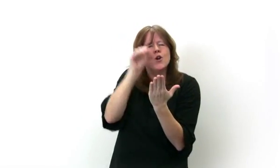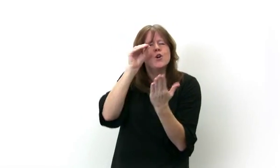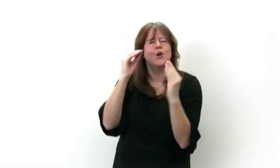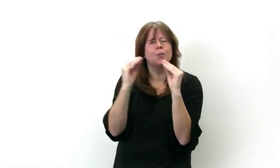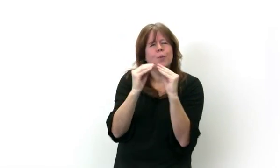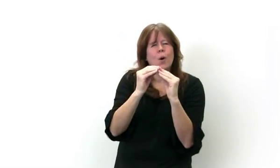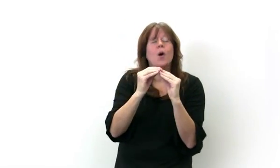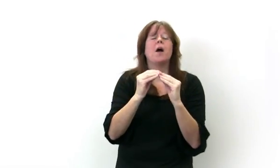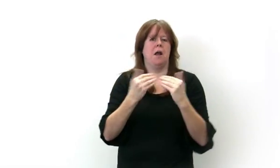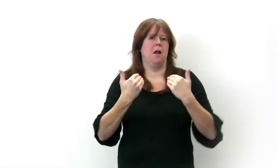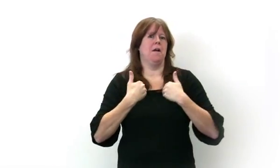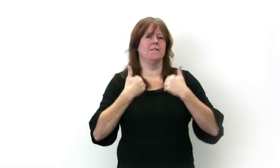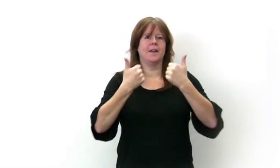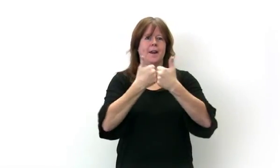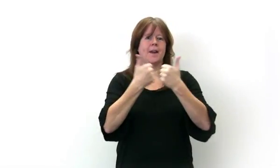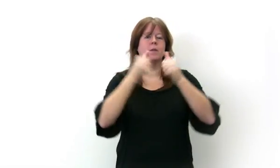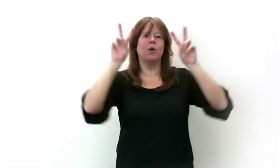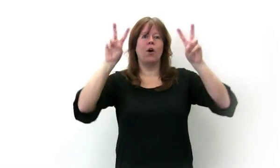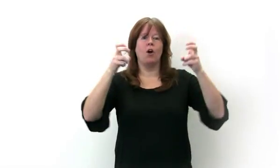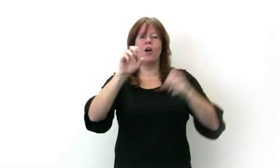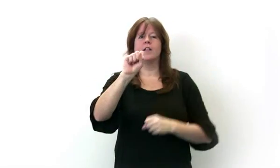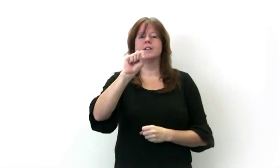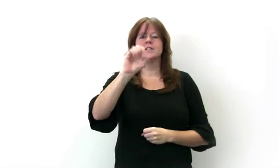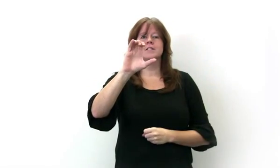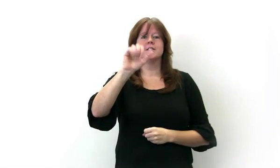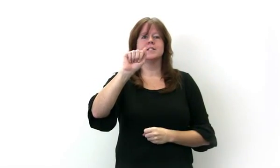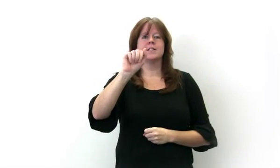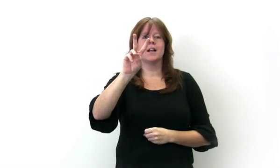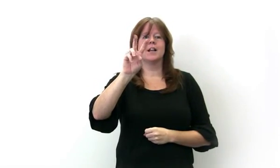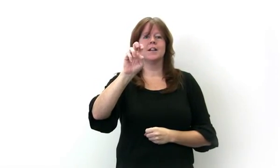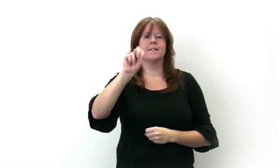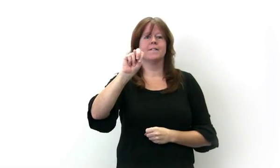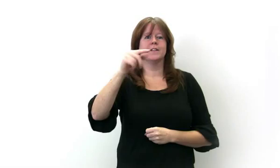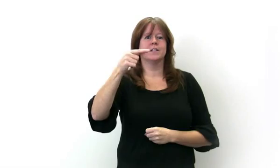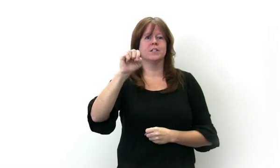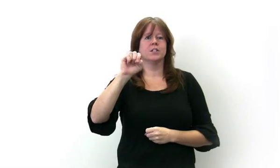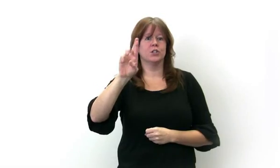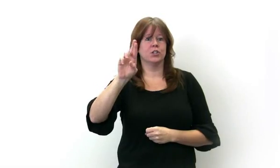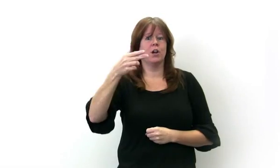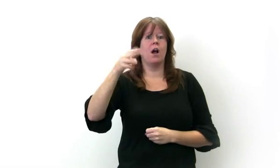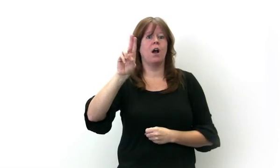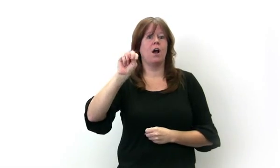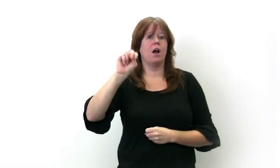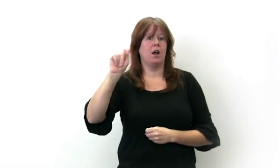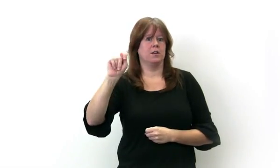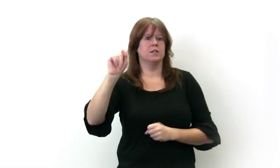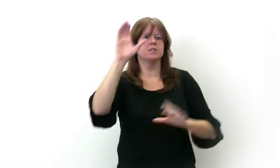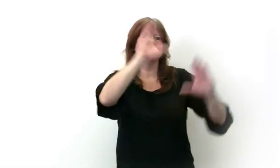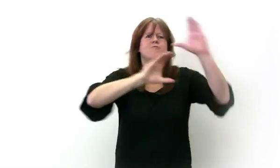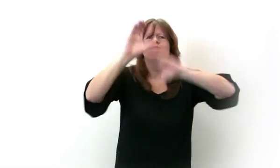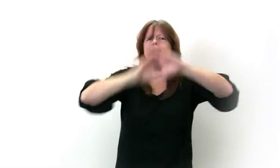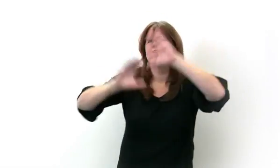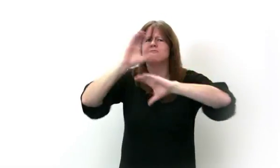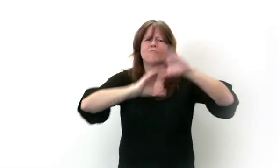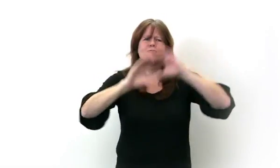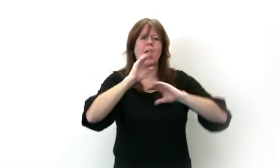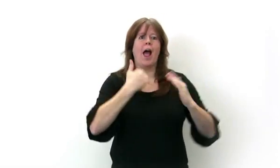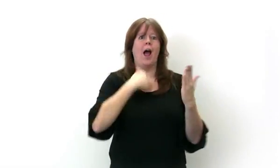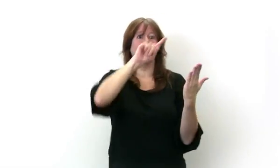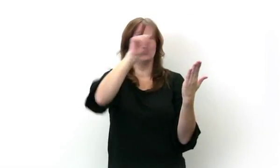maybe you want to challenge yourselves. We have a quiz called a scavenger hunt. We have a list of questions